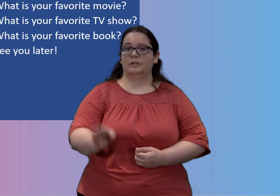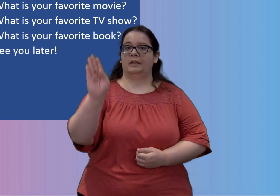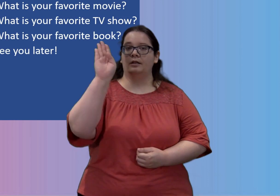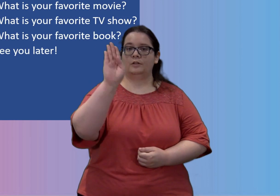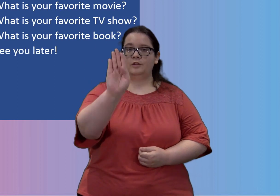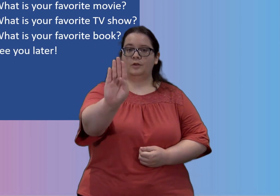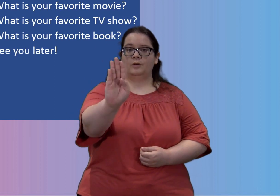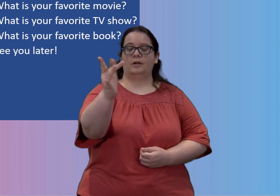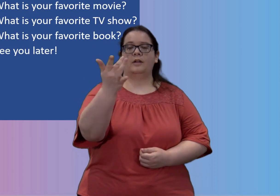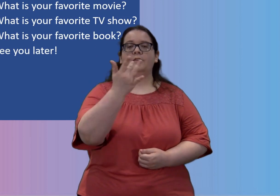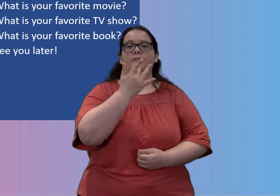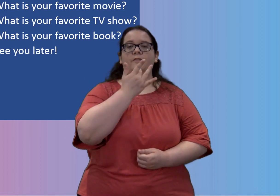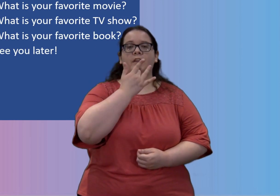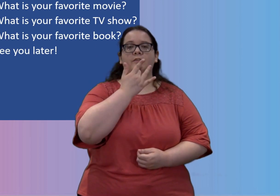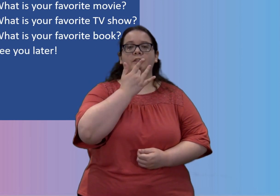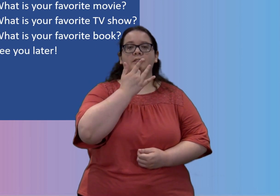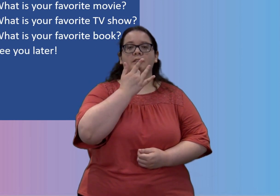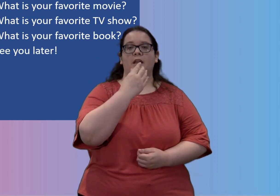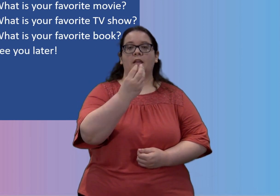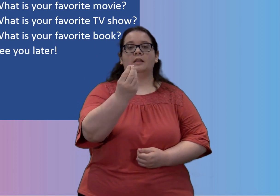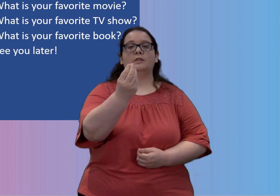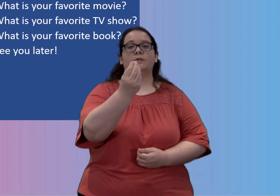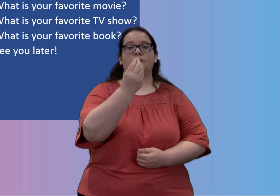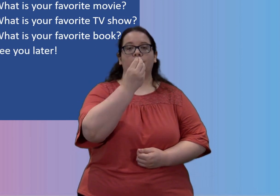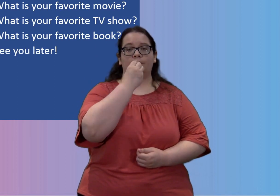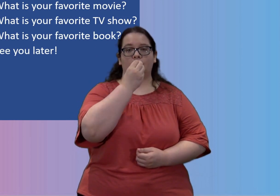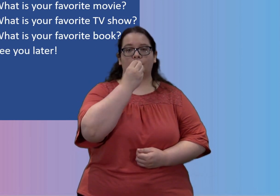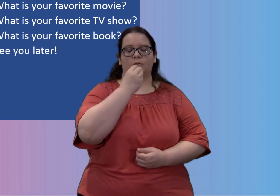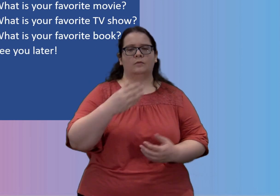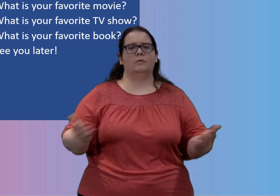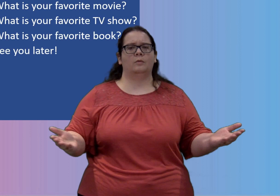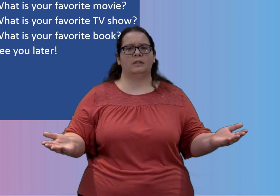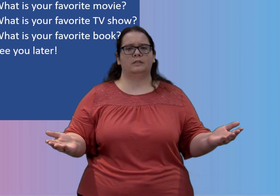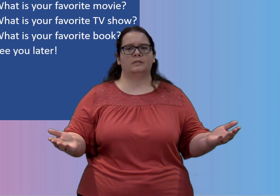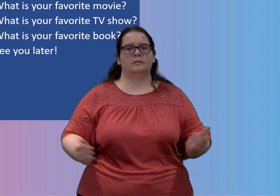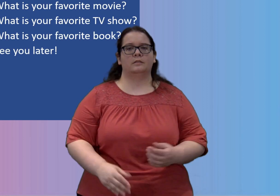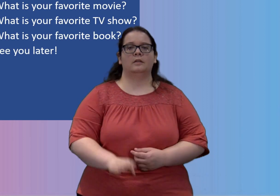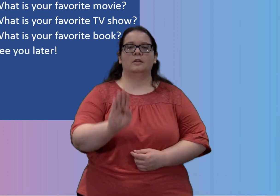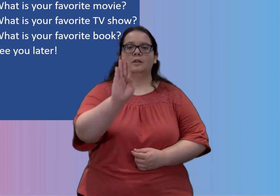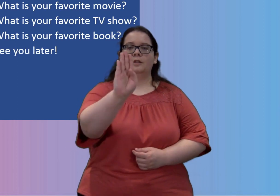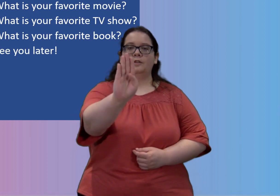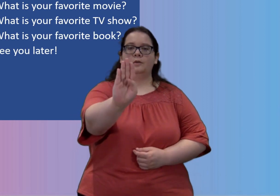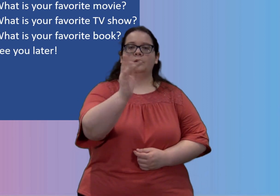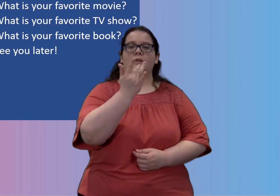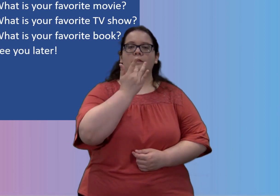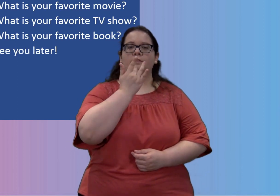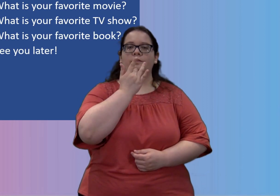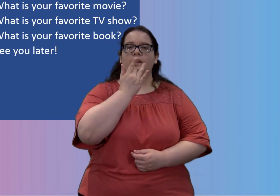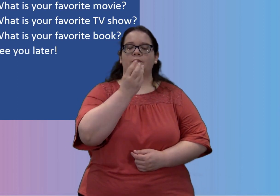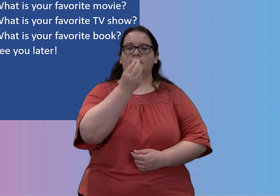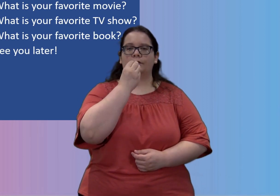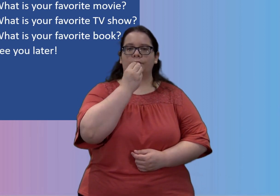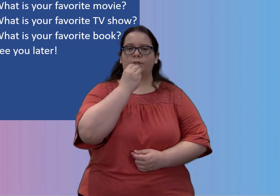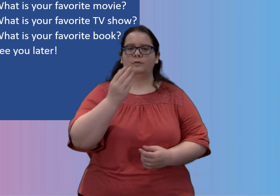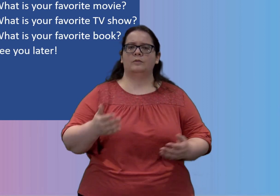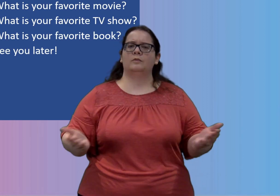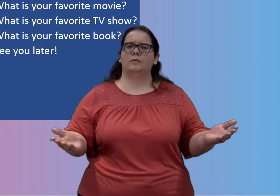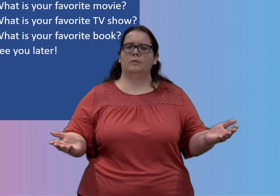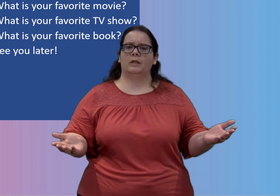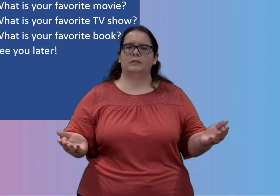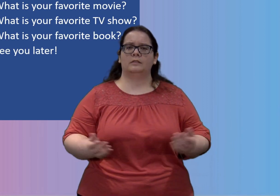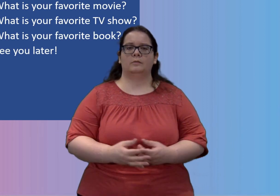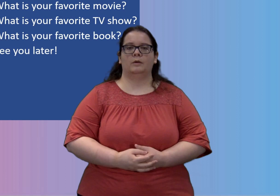Again, your favorite and then food what. Your favorite food what? What